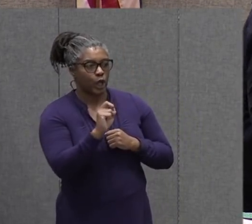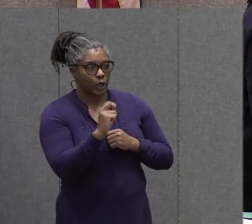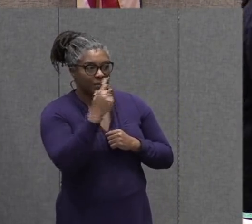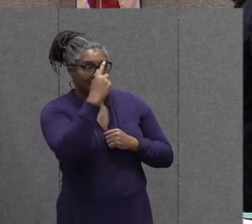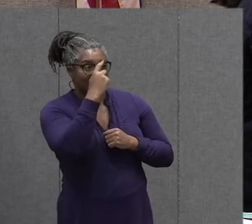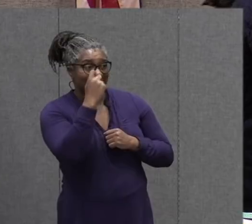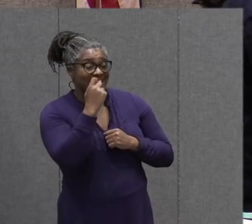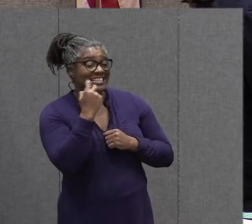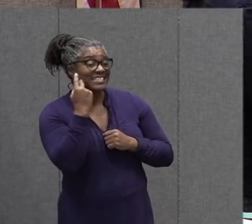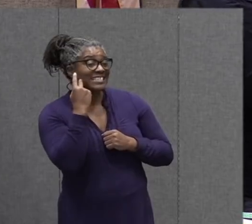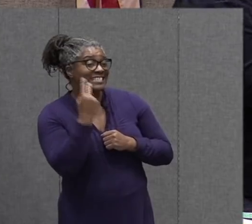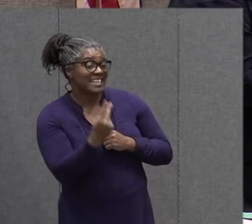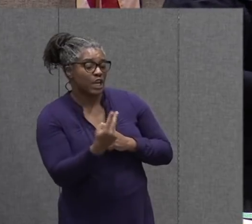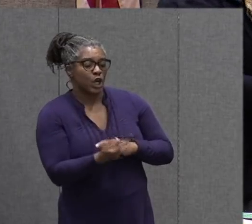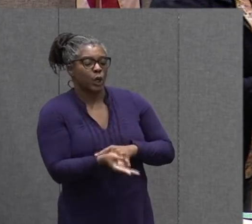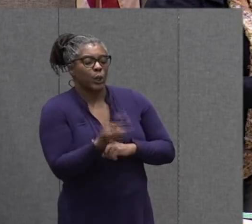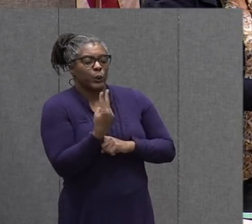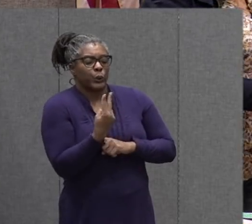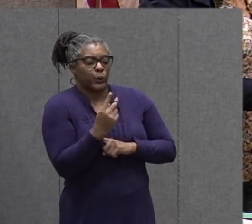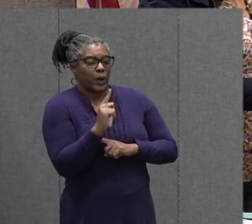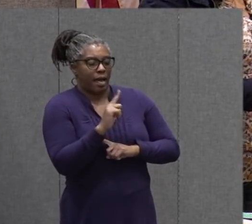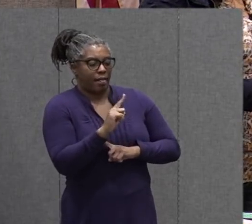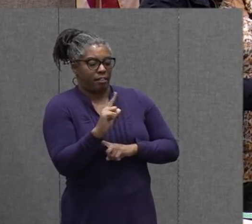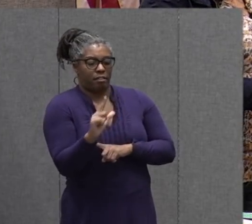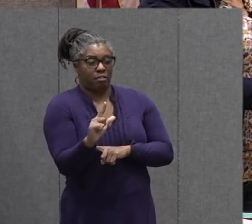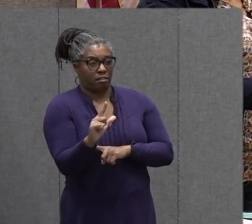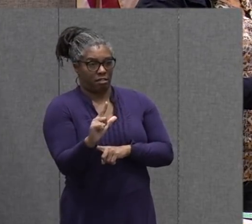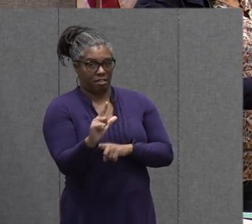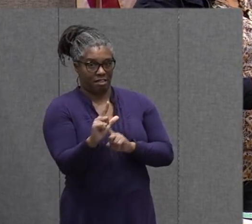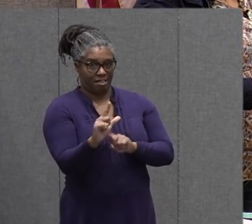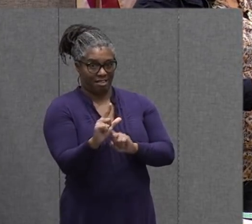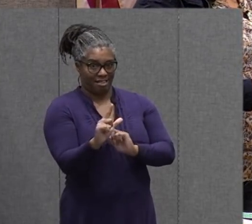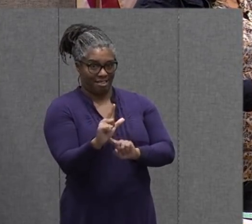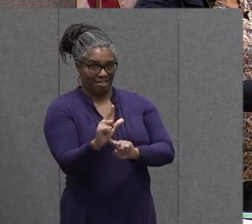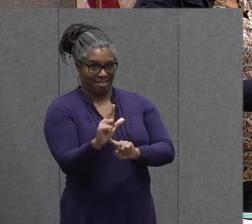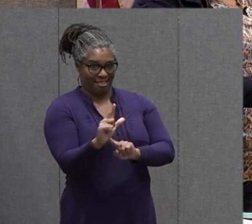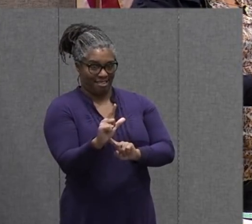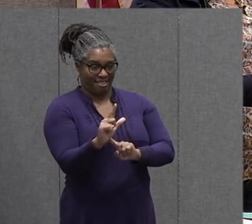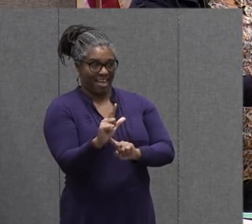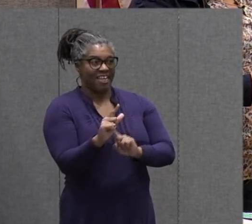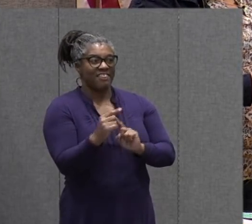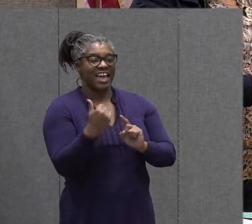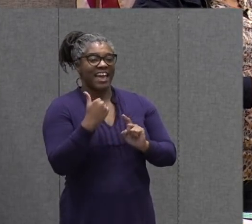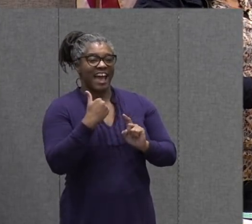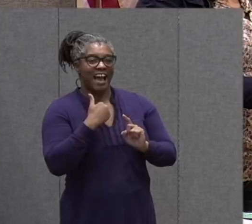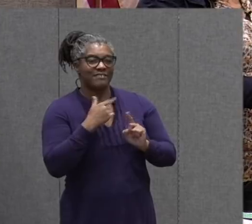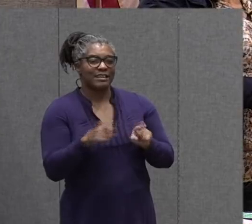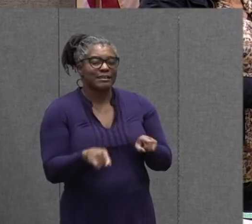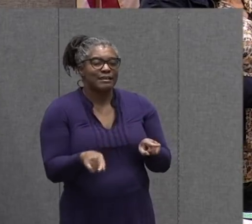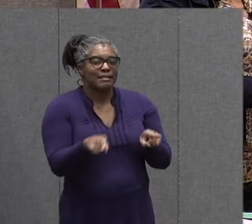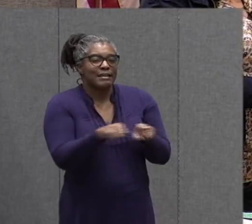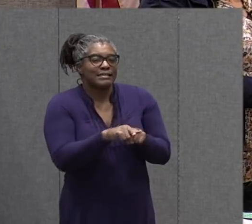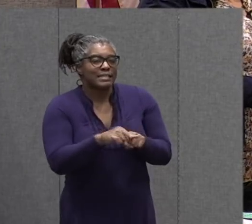So that I know that those L's have same sound, and they're repeated. They're right next to each other.